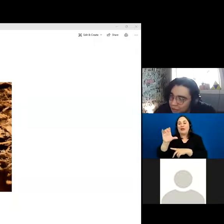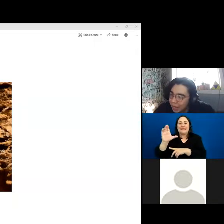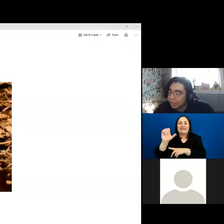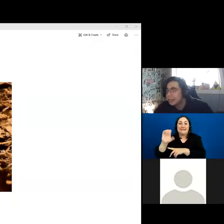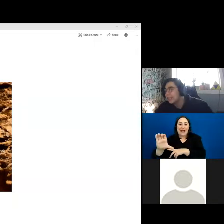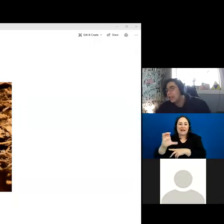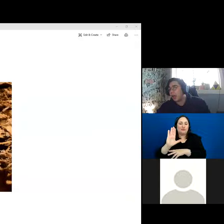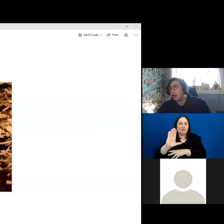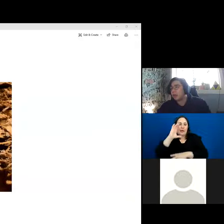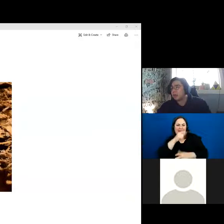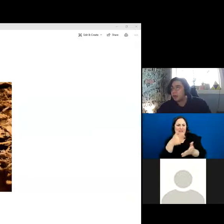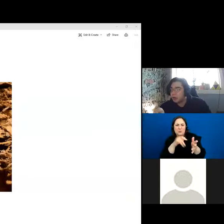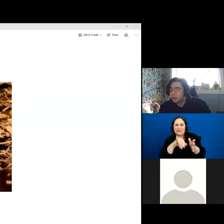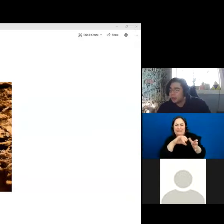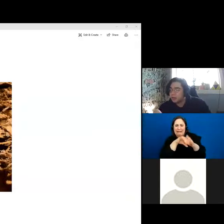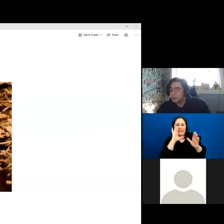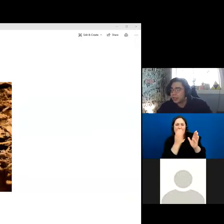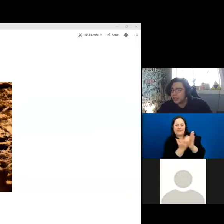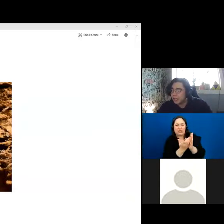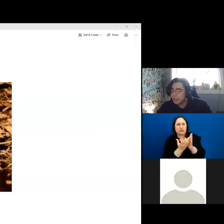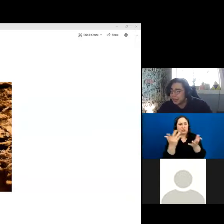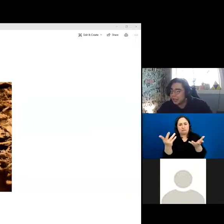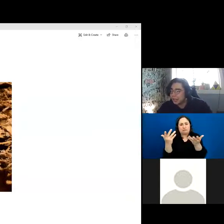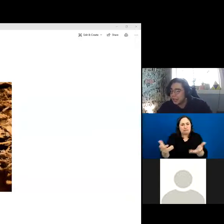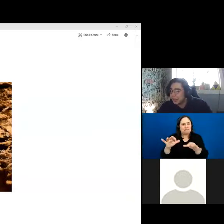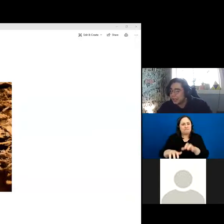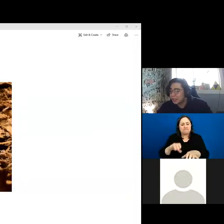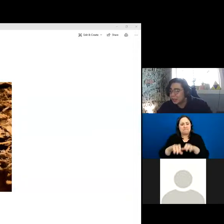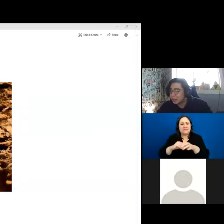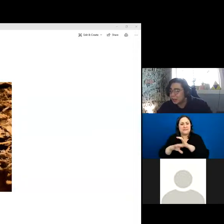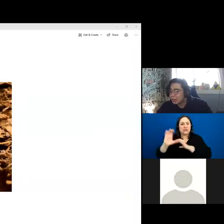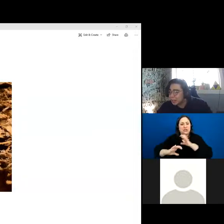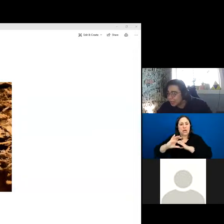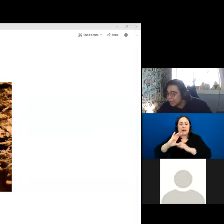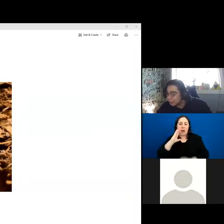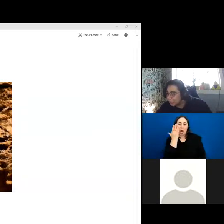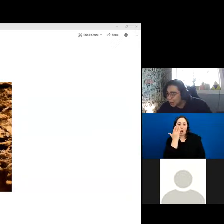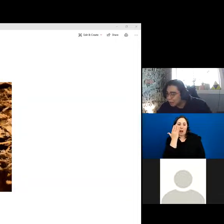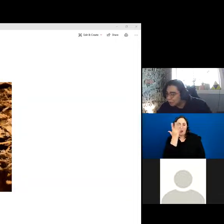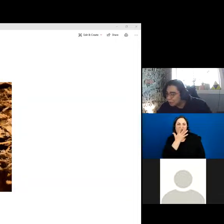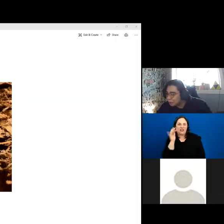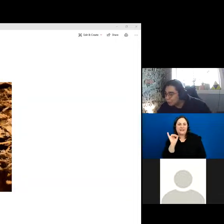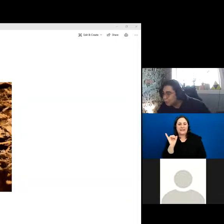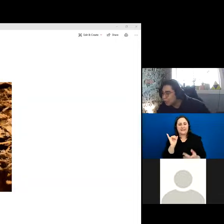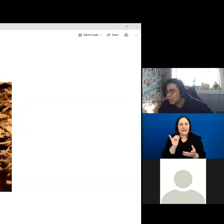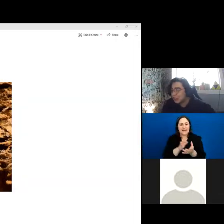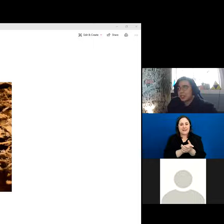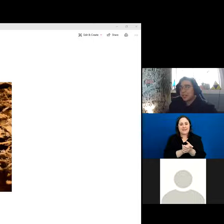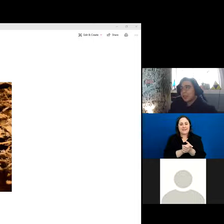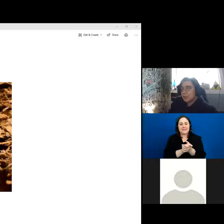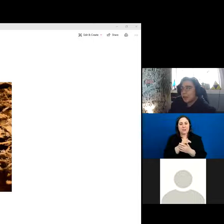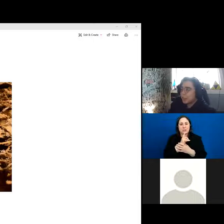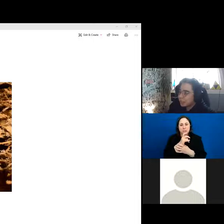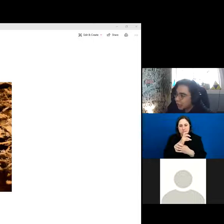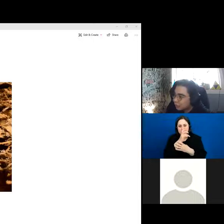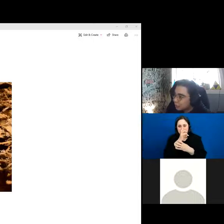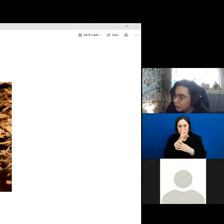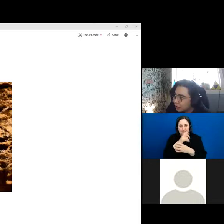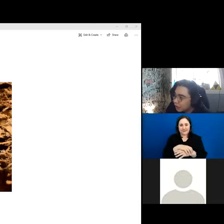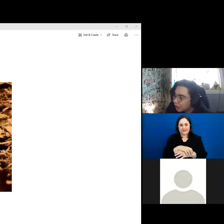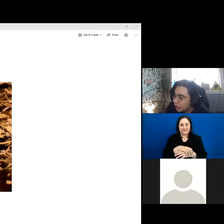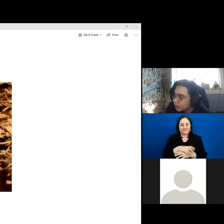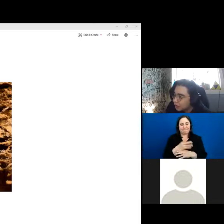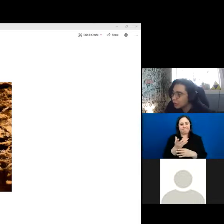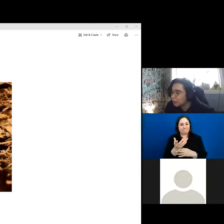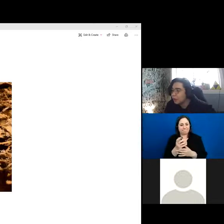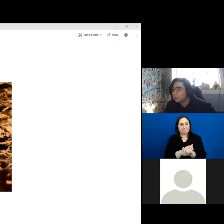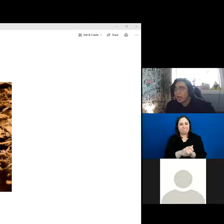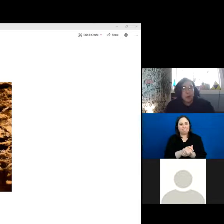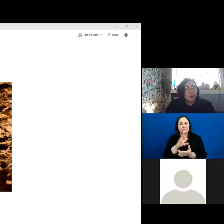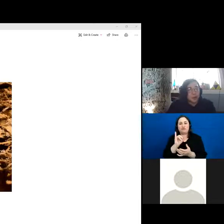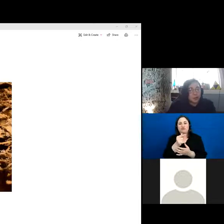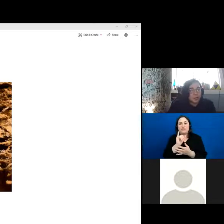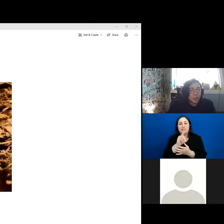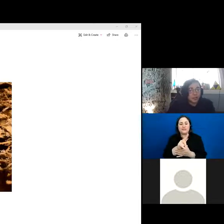chat. You know, it looks very, kind of rigid, very brown, earthy colour.